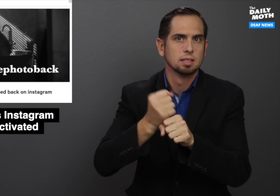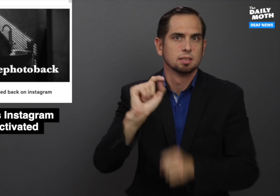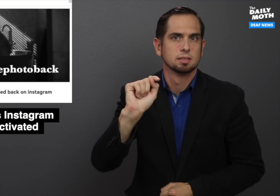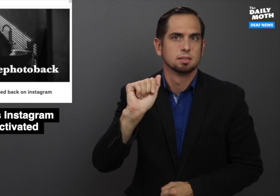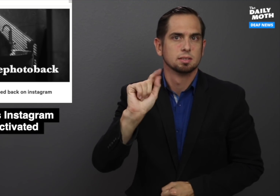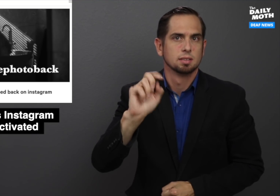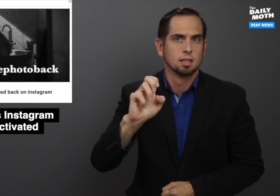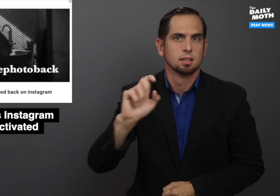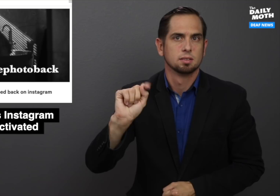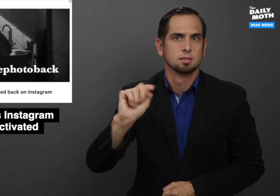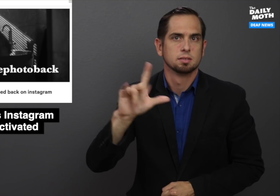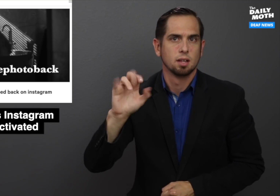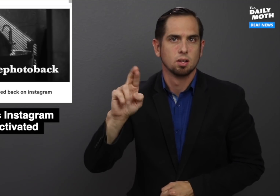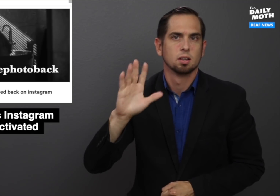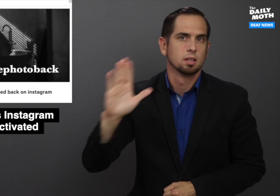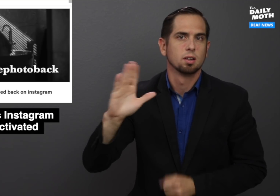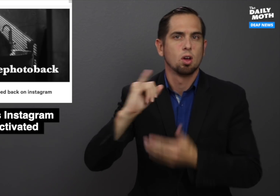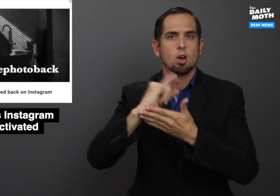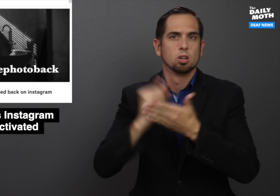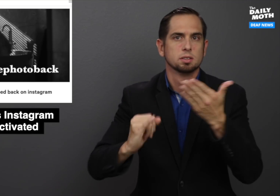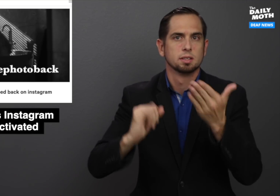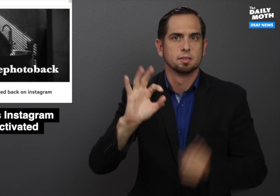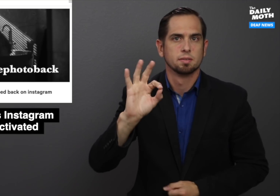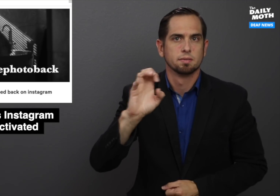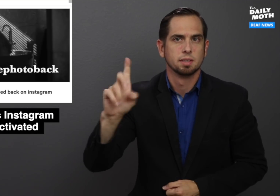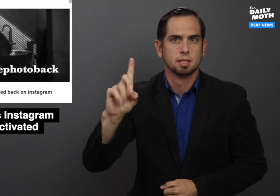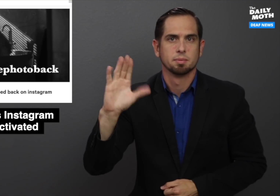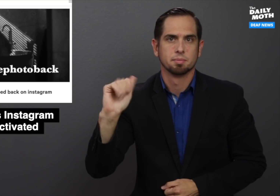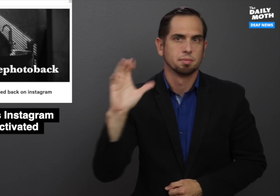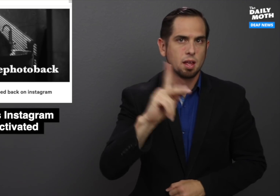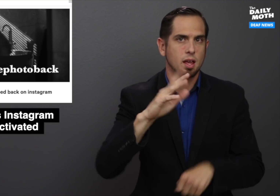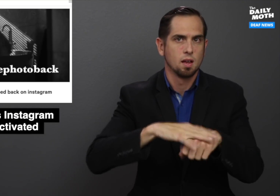instagram @tatephoto."